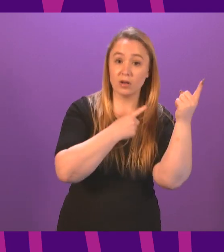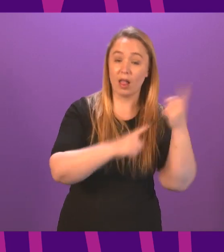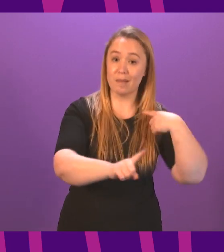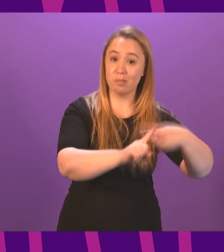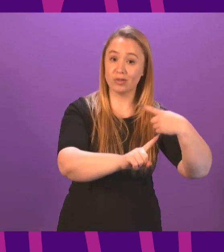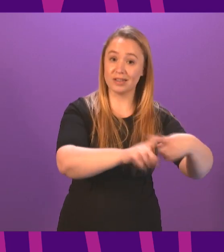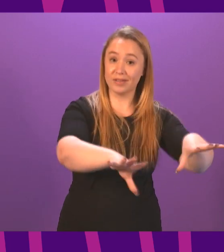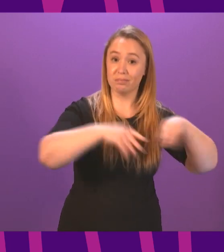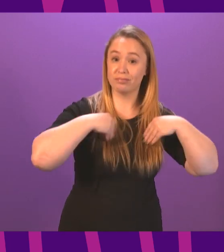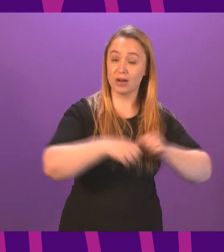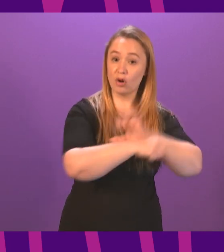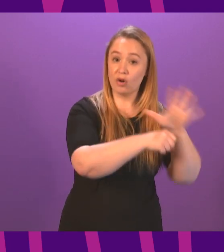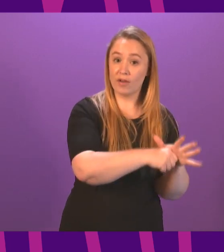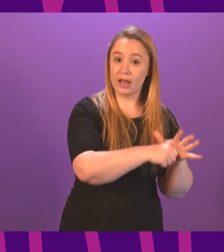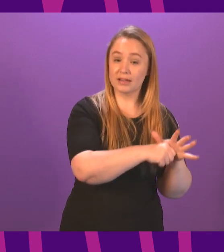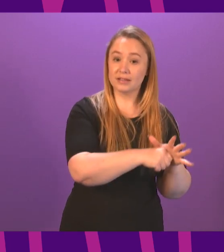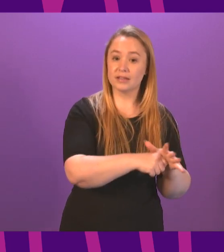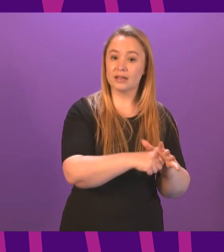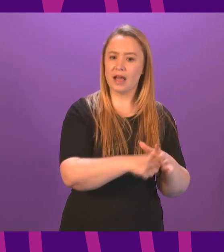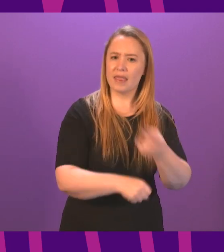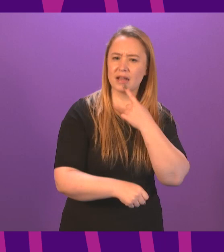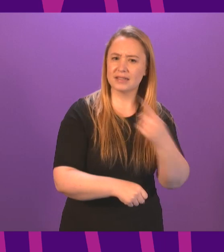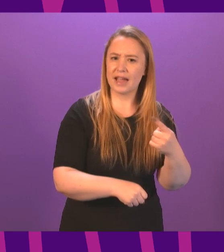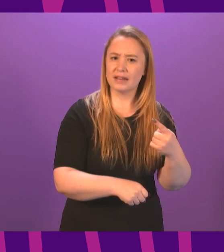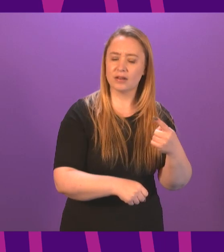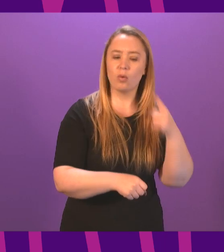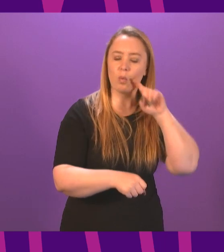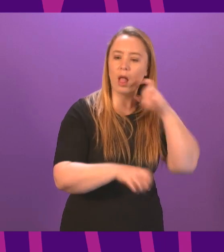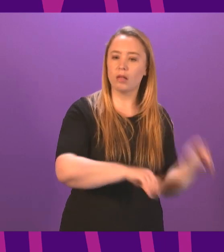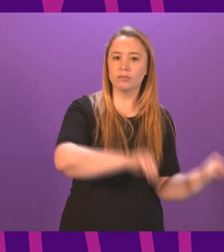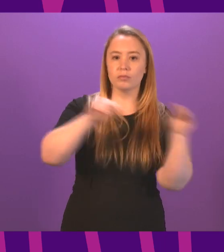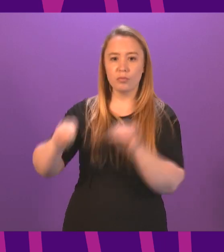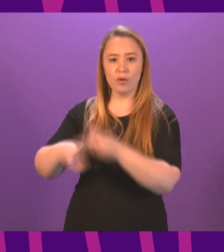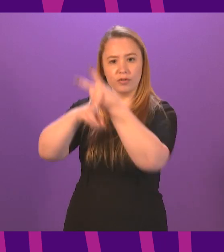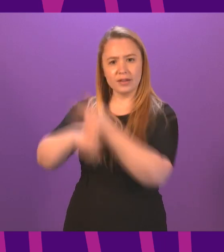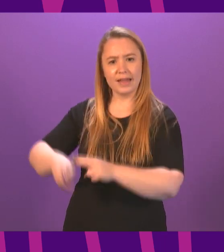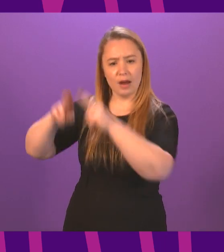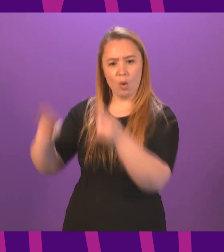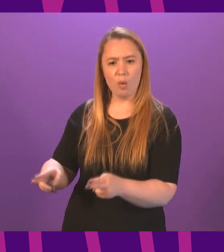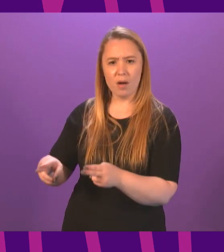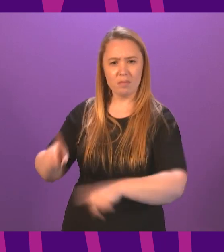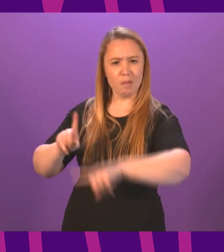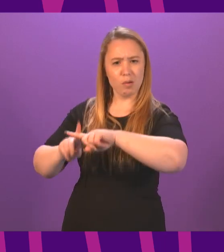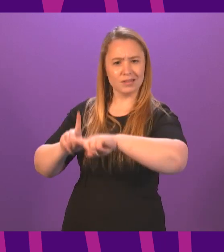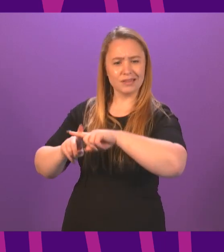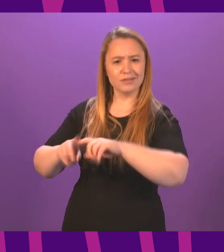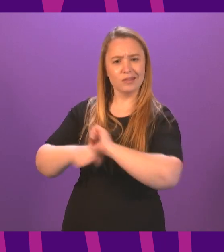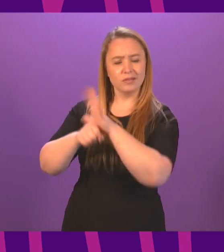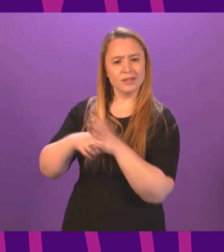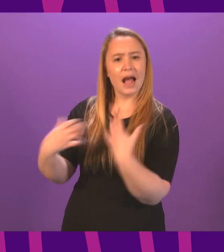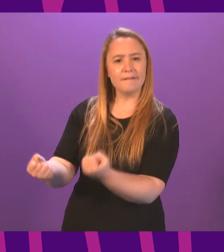that she will be discharged to her care home while she is positive for Covid. Are we back